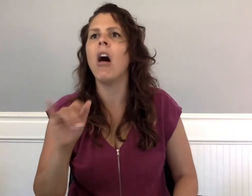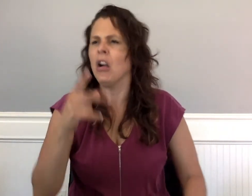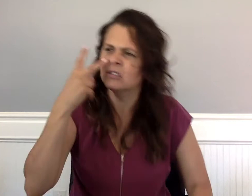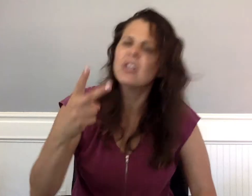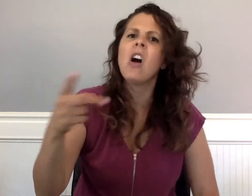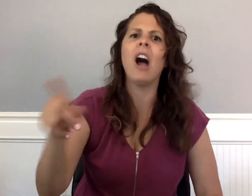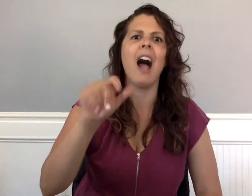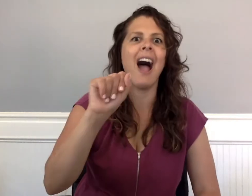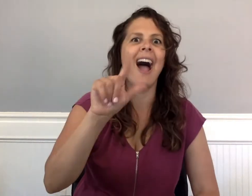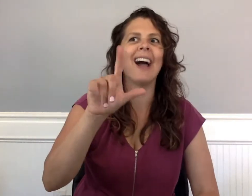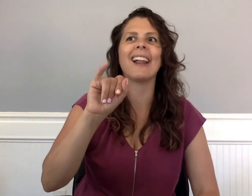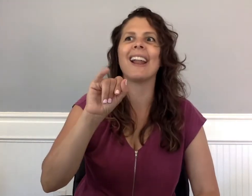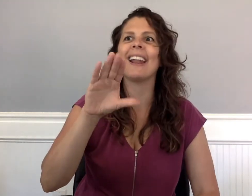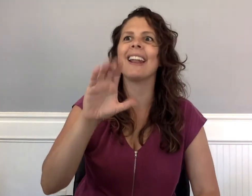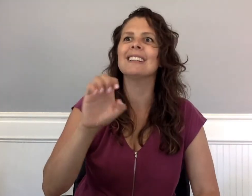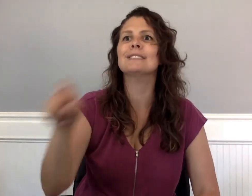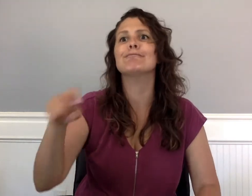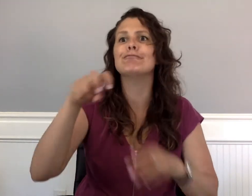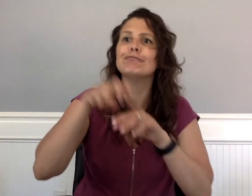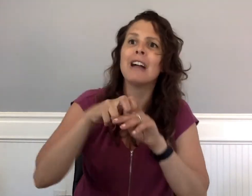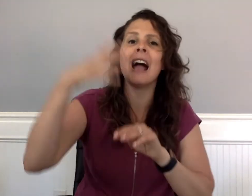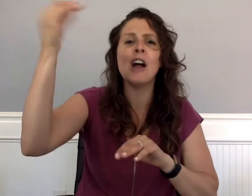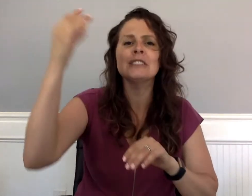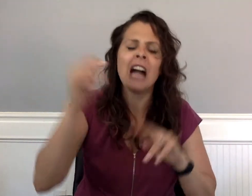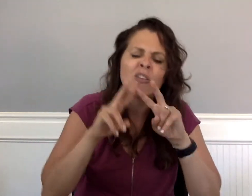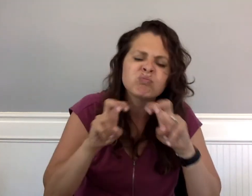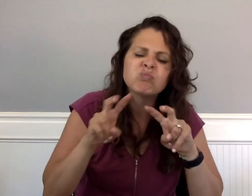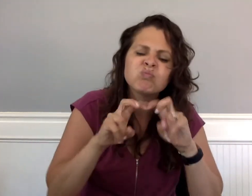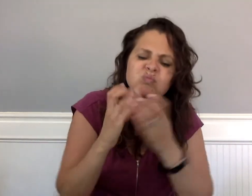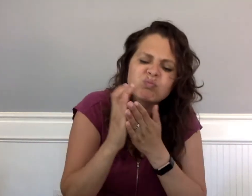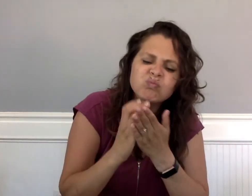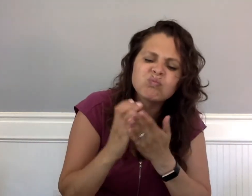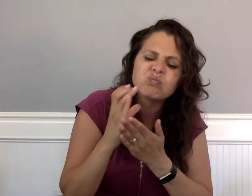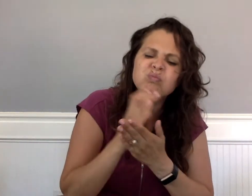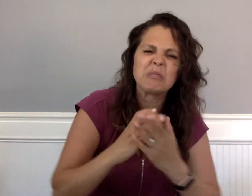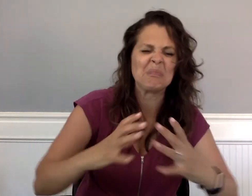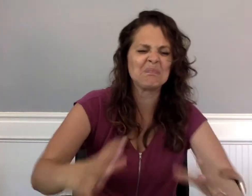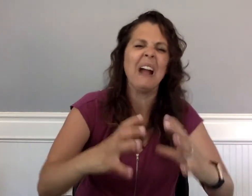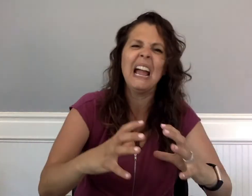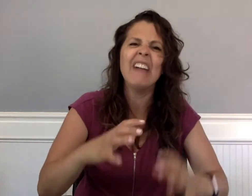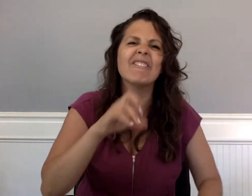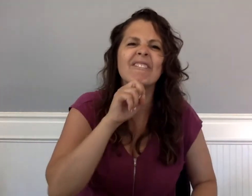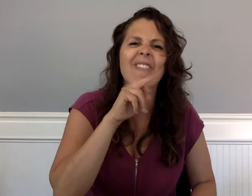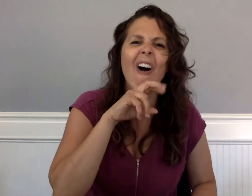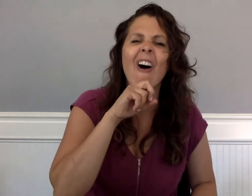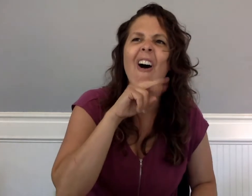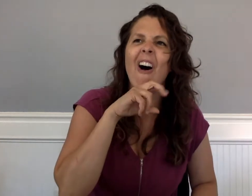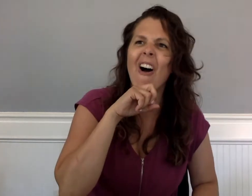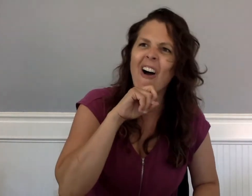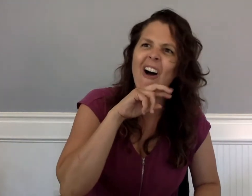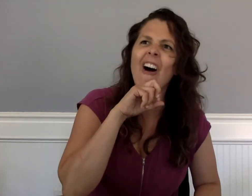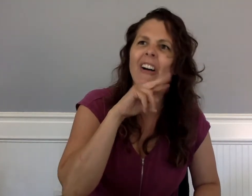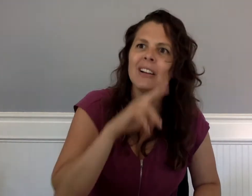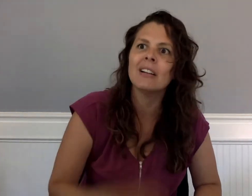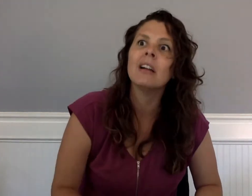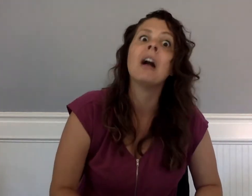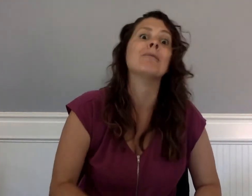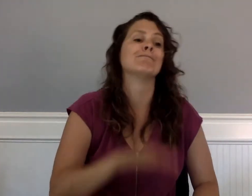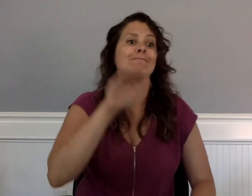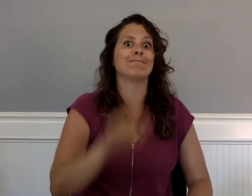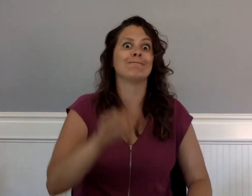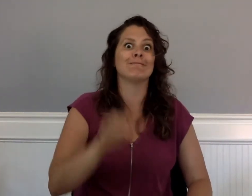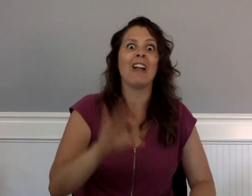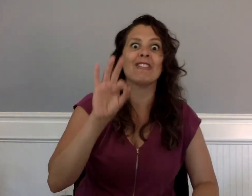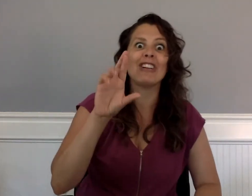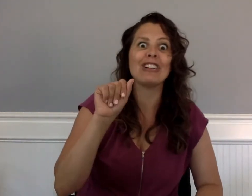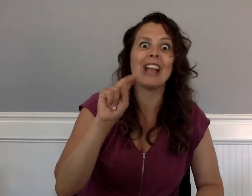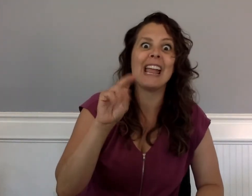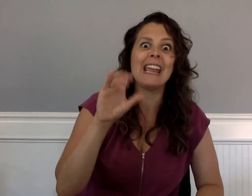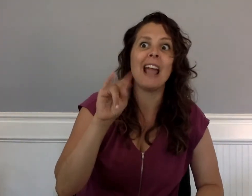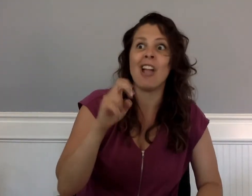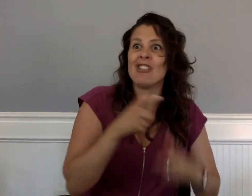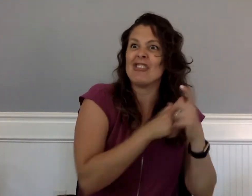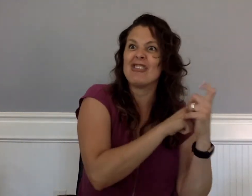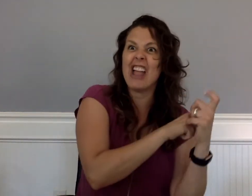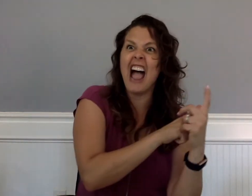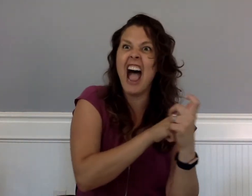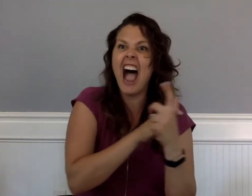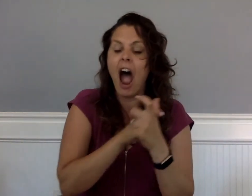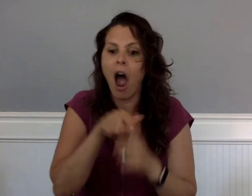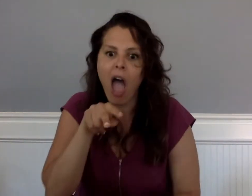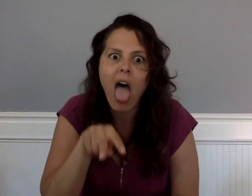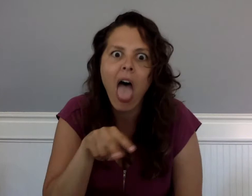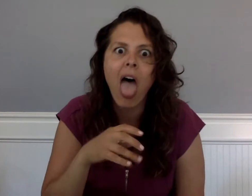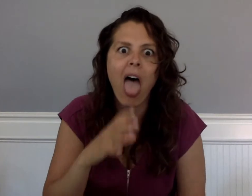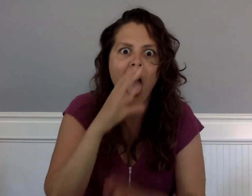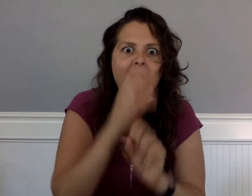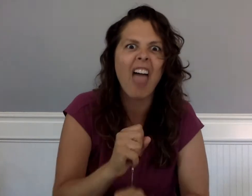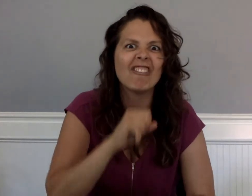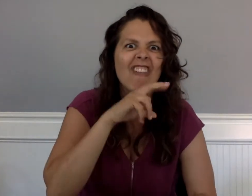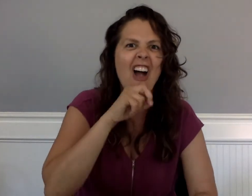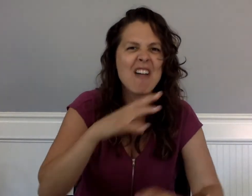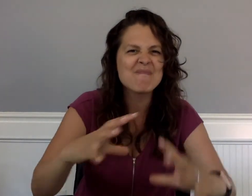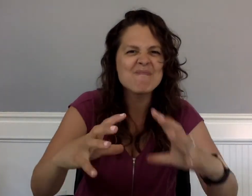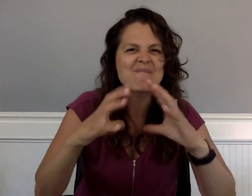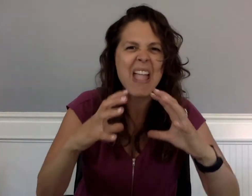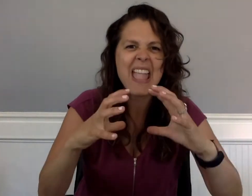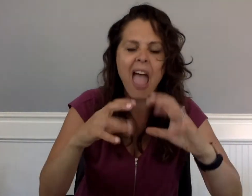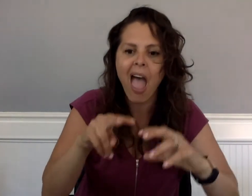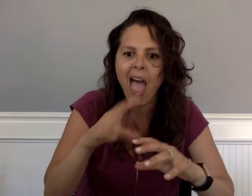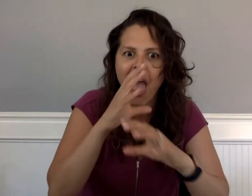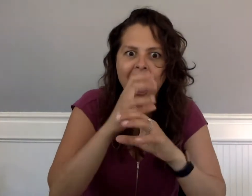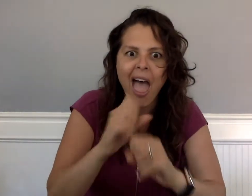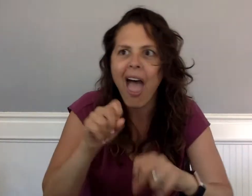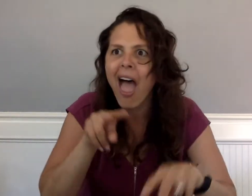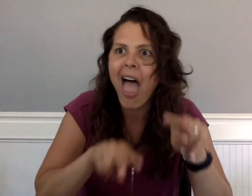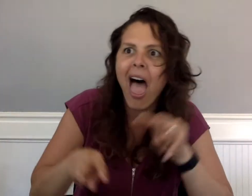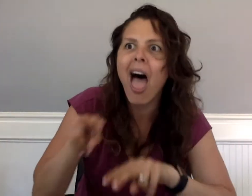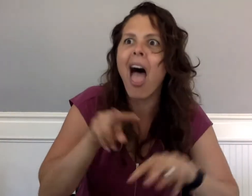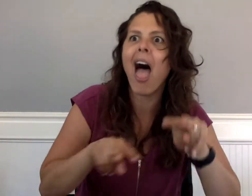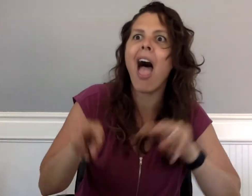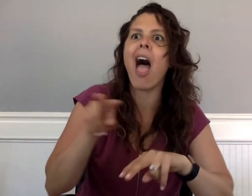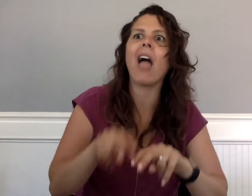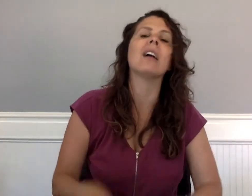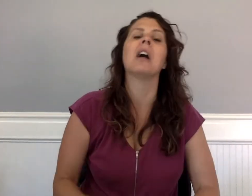“they found Alice sitting outside, scrutinizing a large frog. Little Francine ran over to look.